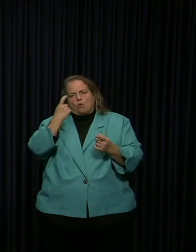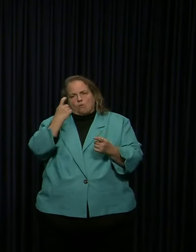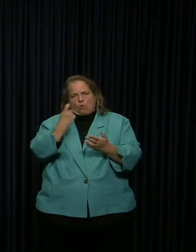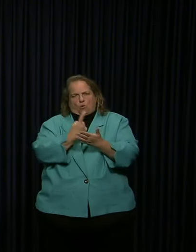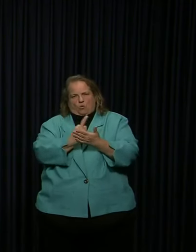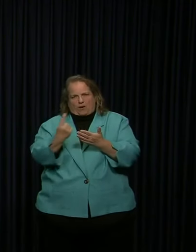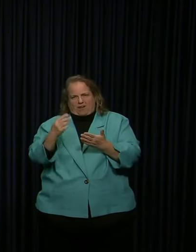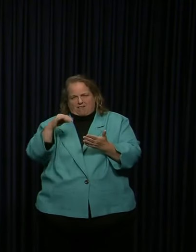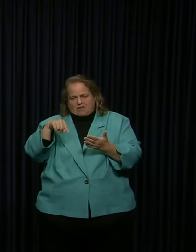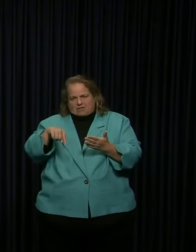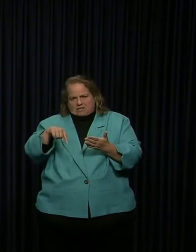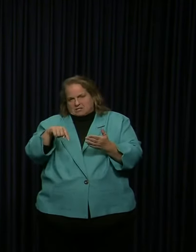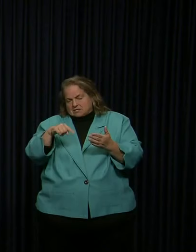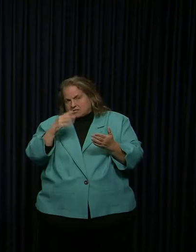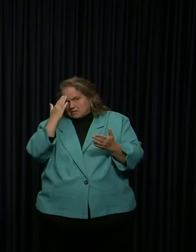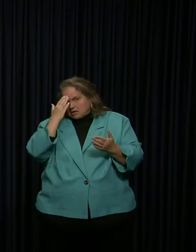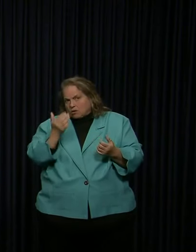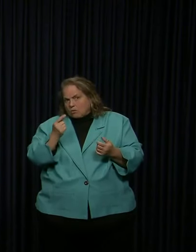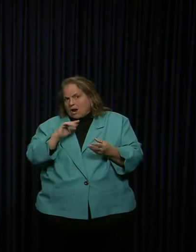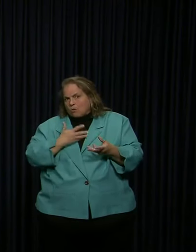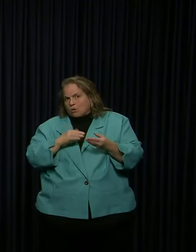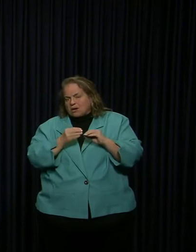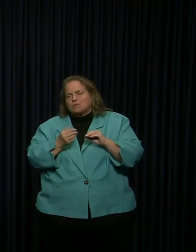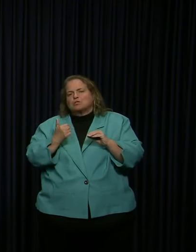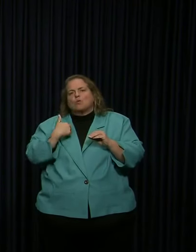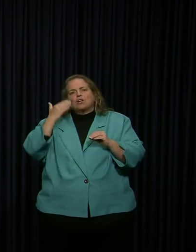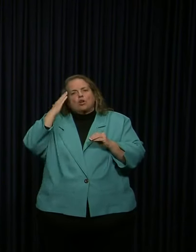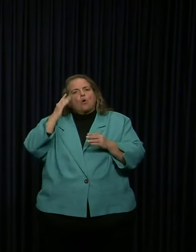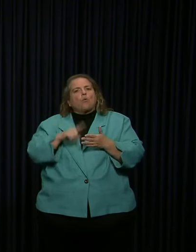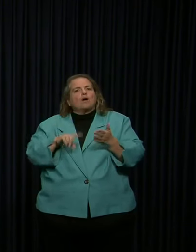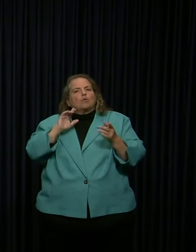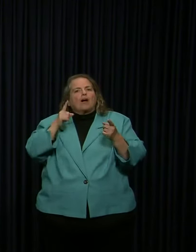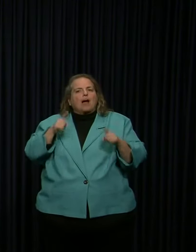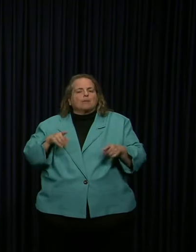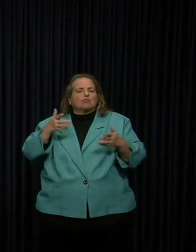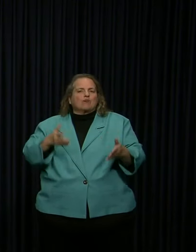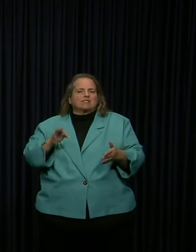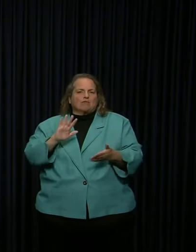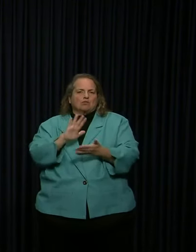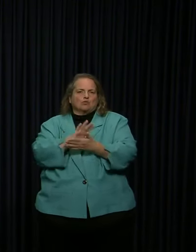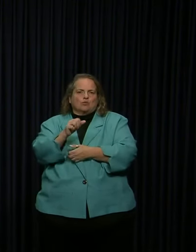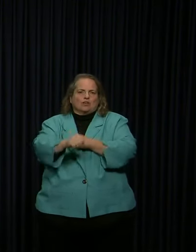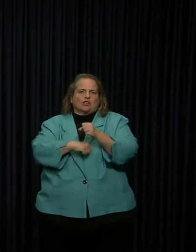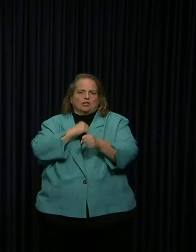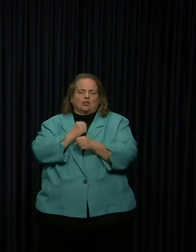LATELY TO IMPROVE THIS SYSTEM. ALSO A FOLLOW-UP THAT IF